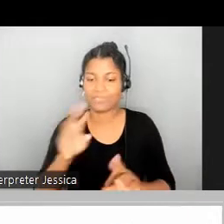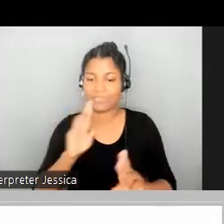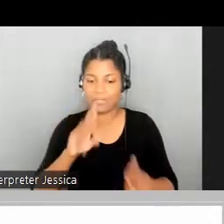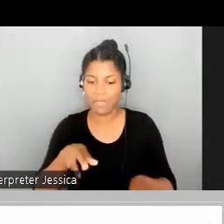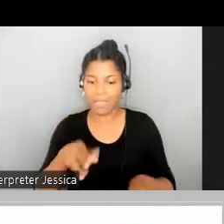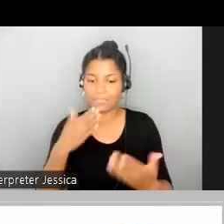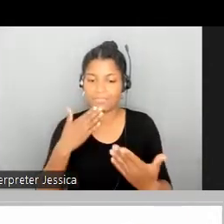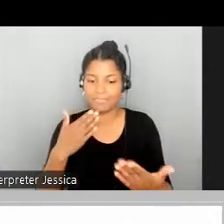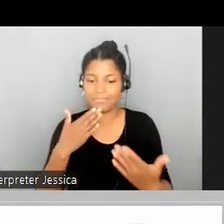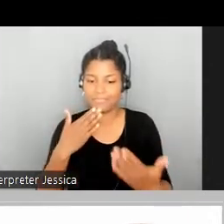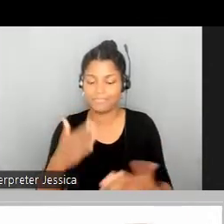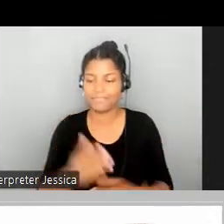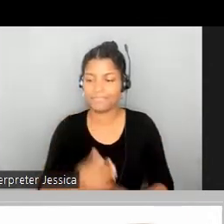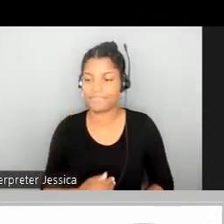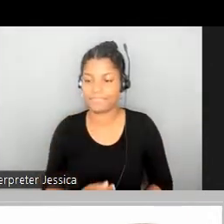Maryland is working with some